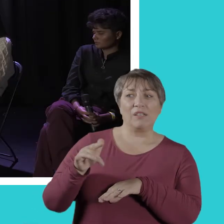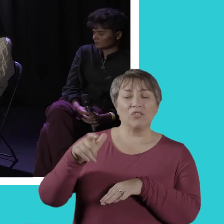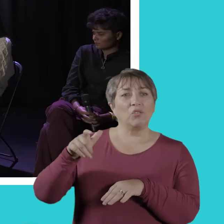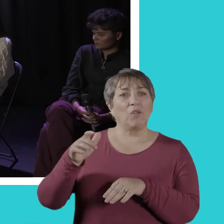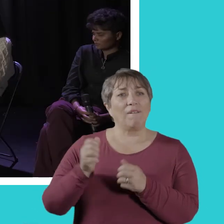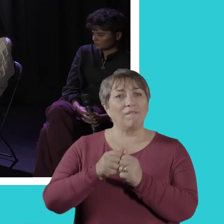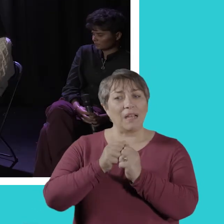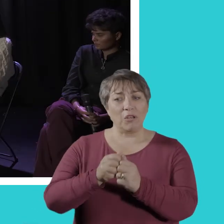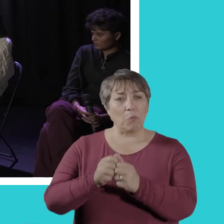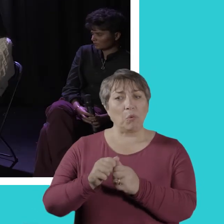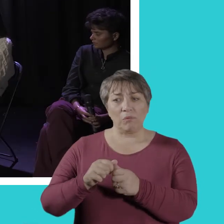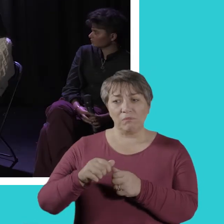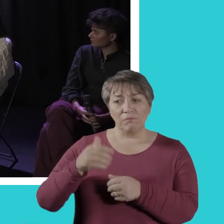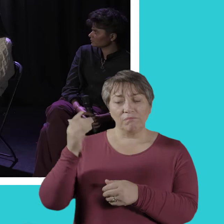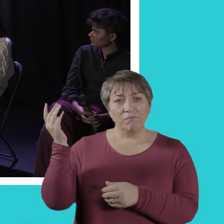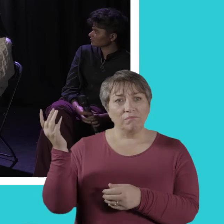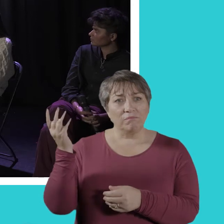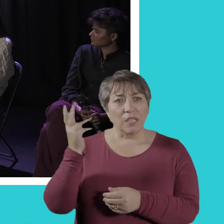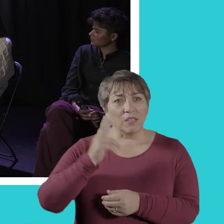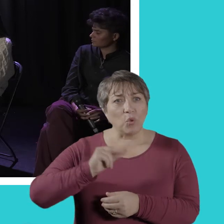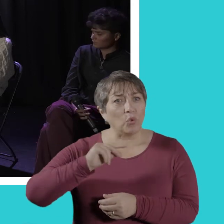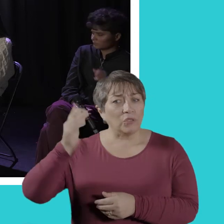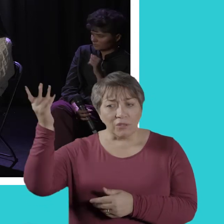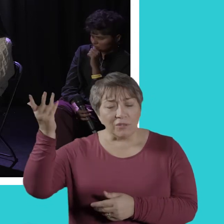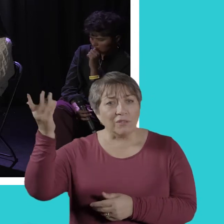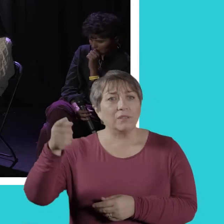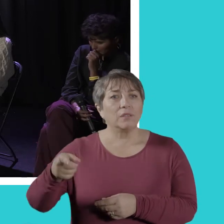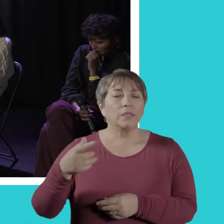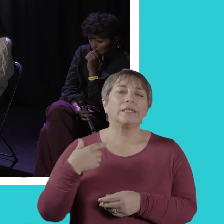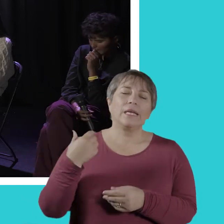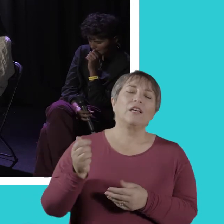That's so true. I think it kind of instantly sets up a power hierarchy and dynamic which